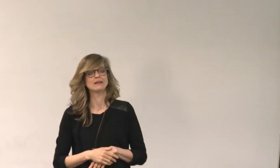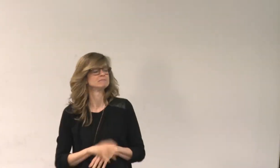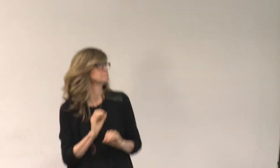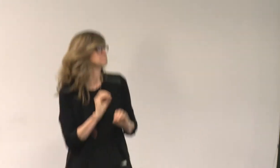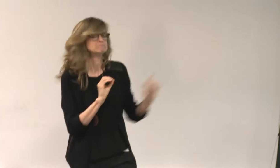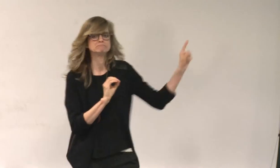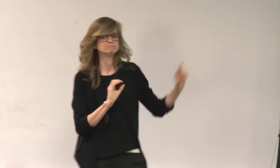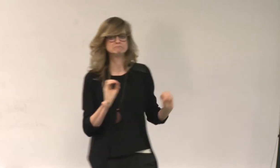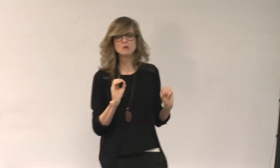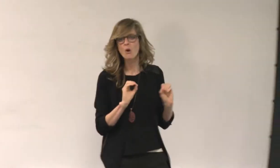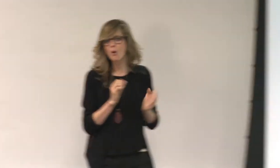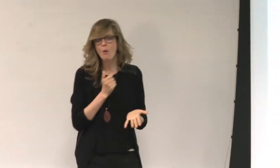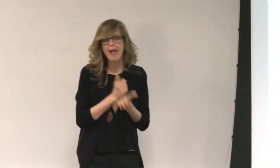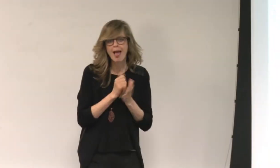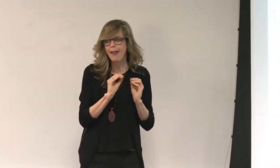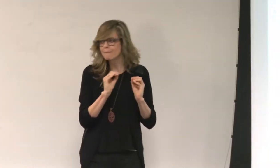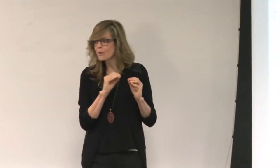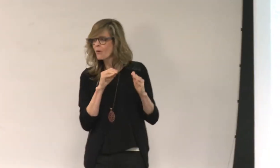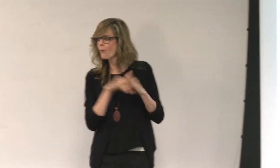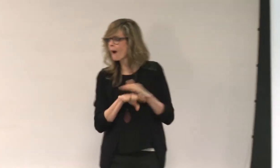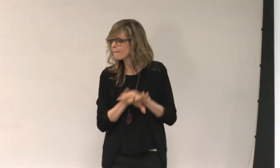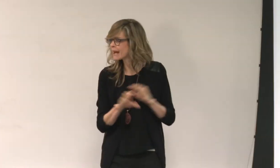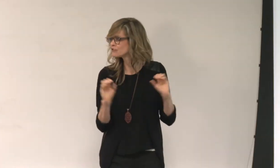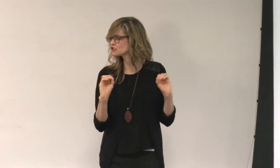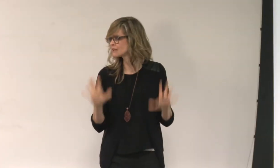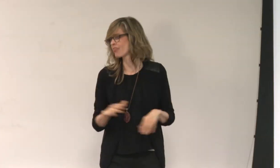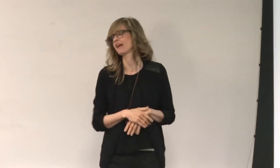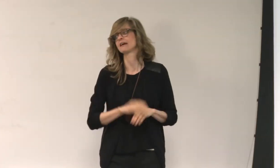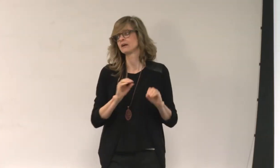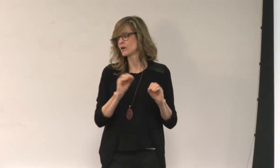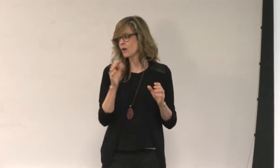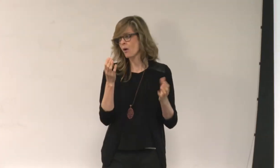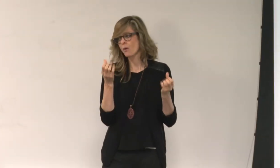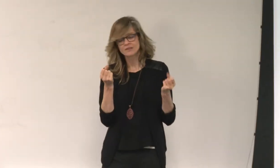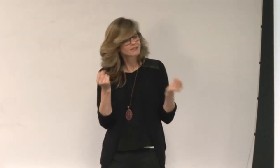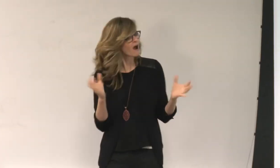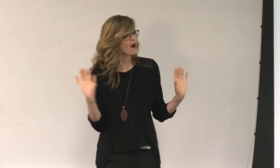I DIDN'T RECEIVE ANY ASSISTANCE OR ACCOMMODATIONS OR